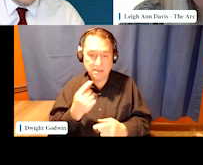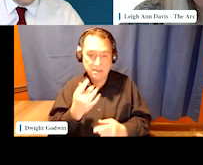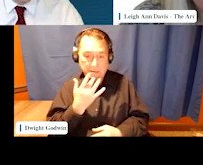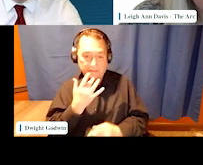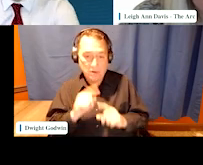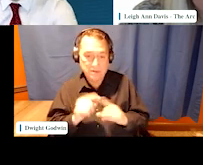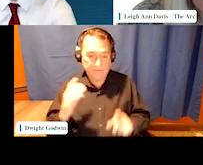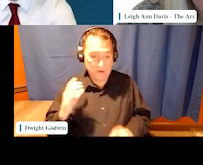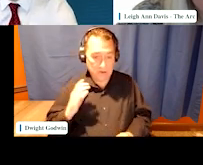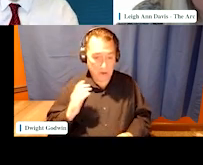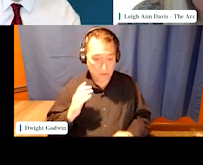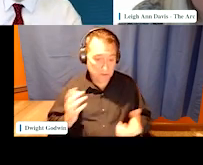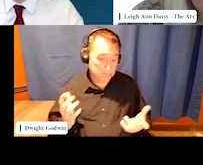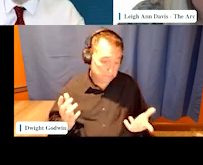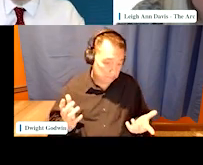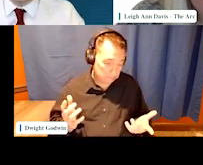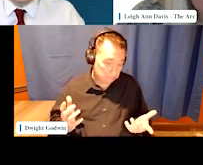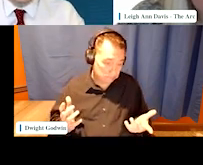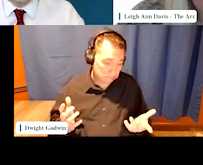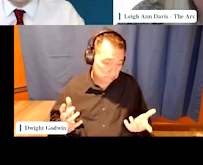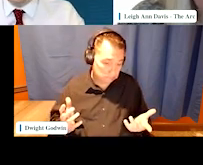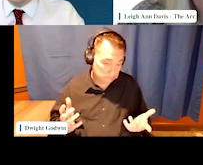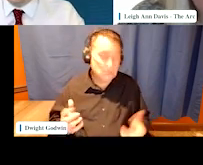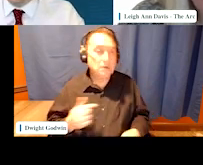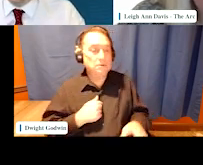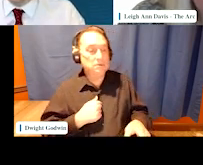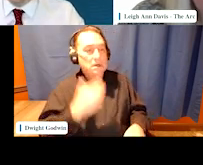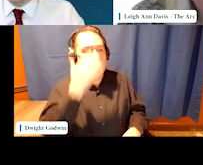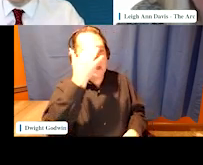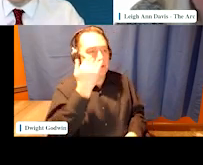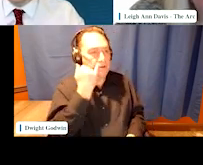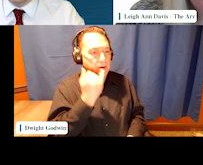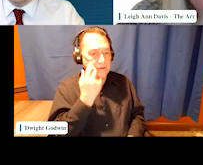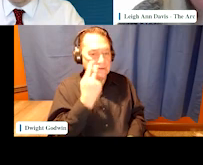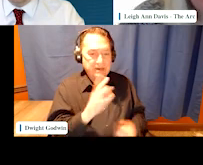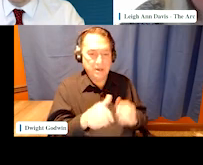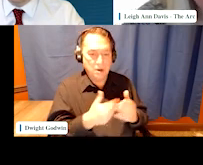Yeah. Well, I don't know, Jordan, if you're seeing all the comments that I'm seeing in the chat,